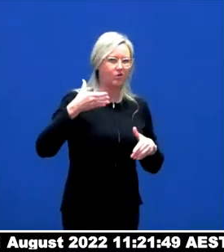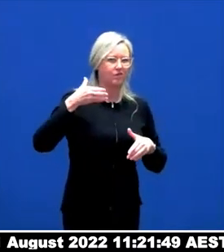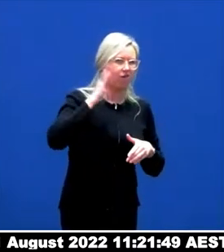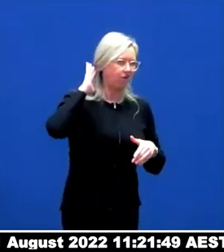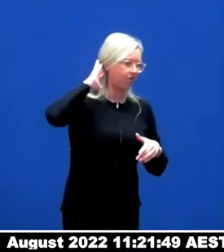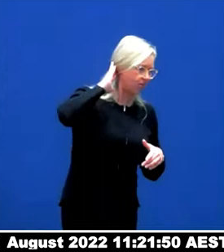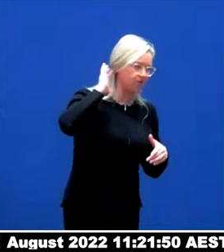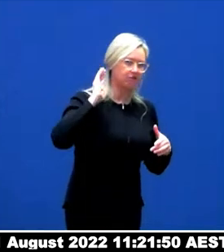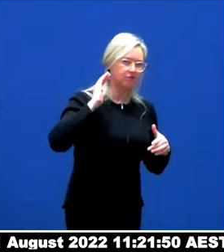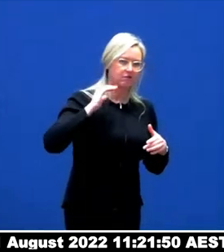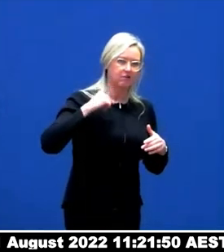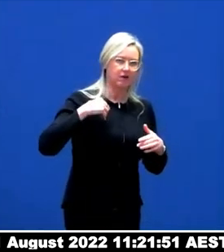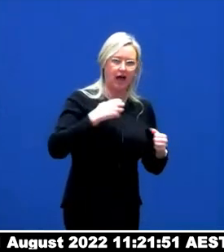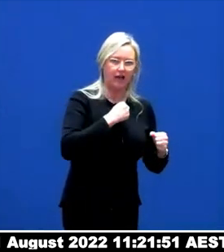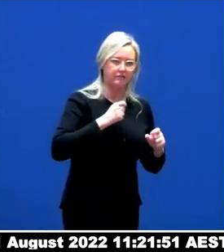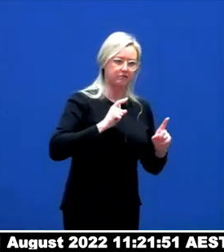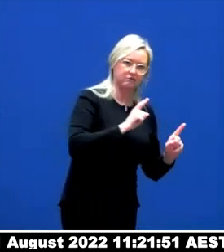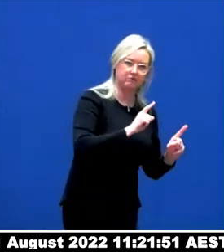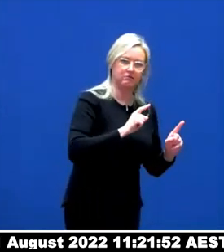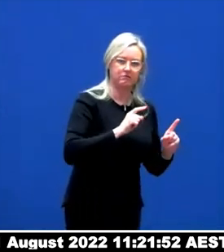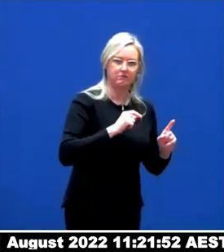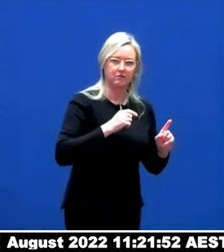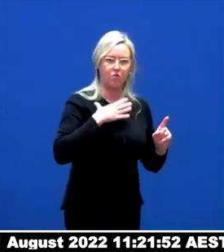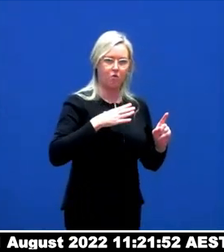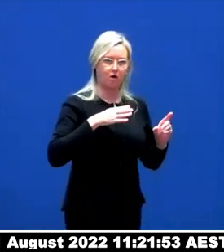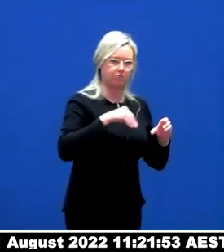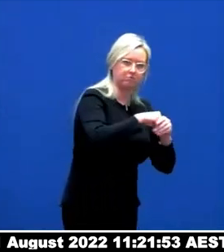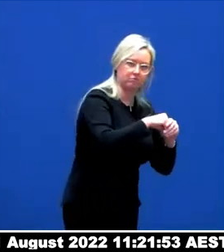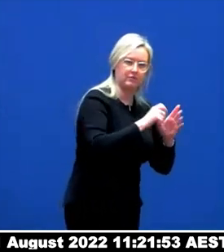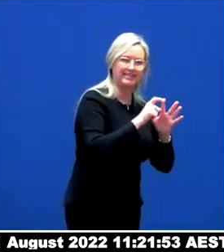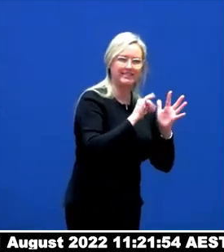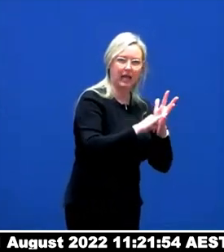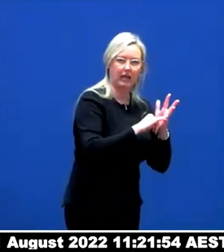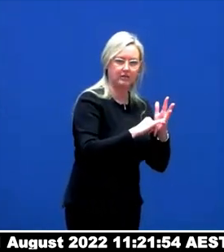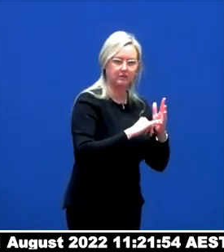They want to keep you in that DES - DES provider, or something like that.